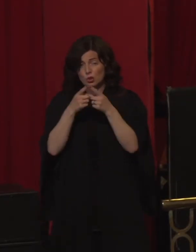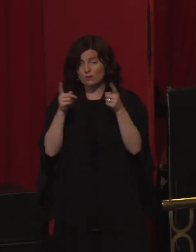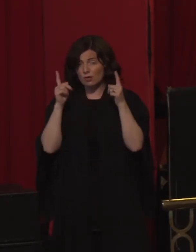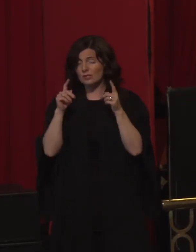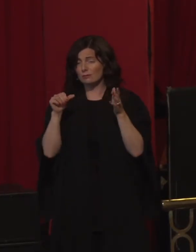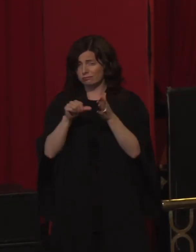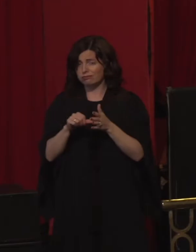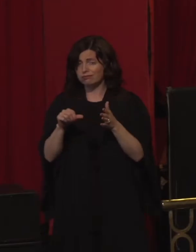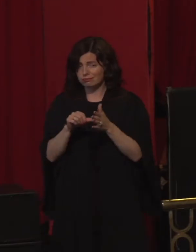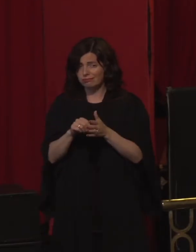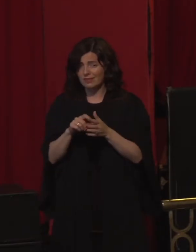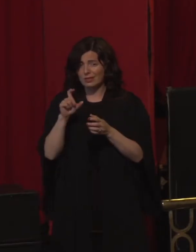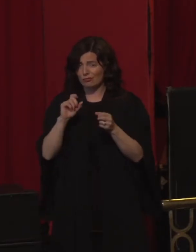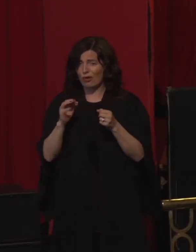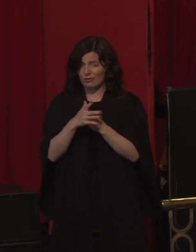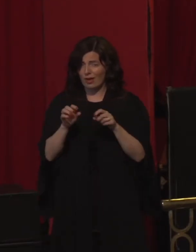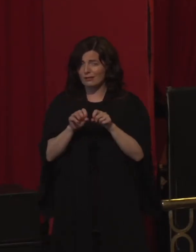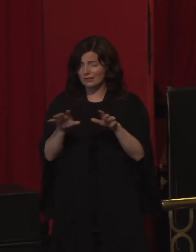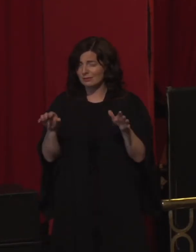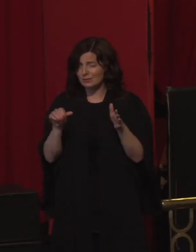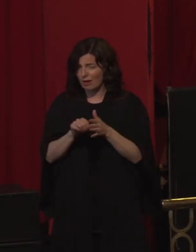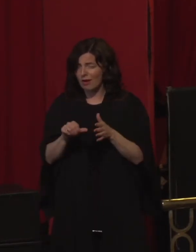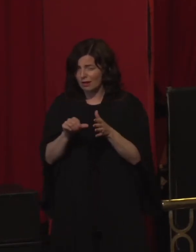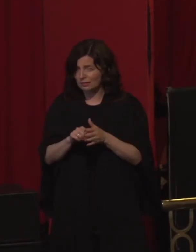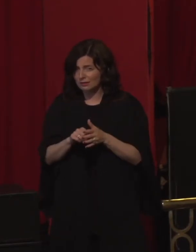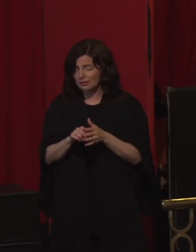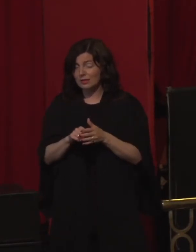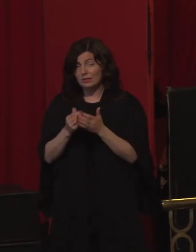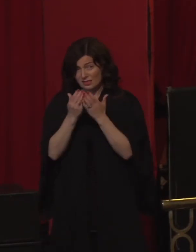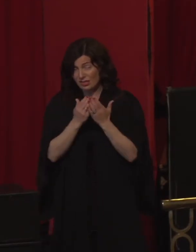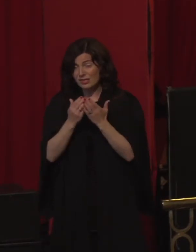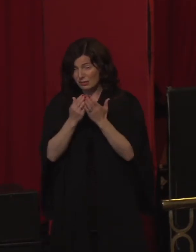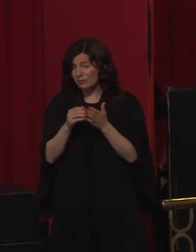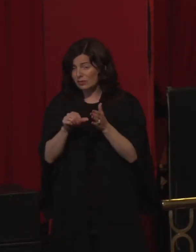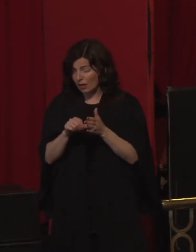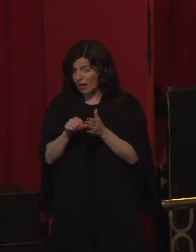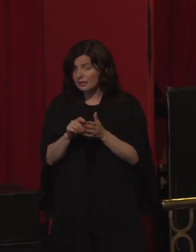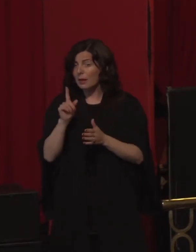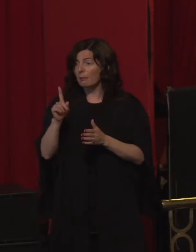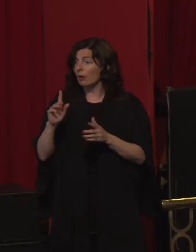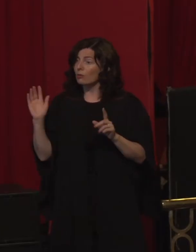in particular the pandemic, and although it made studying more difficult we all adapted. We turned